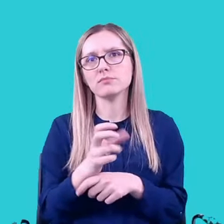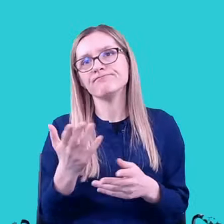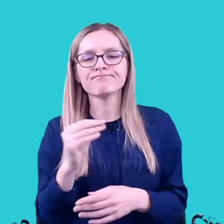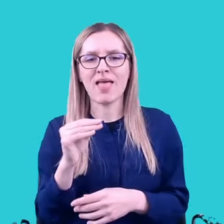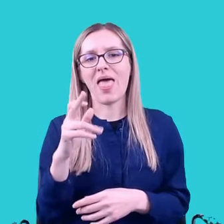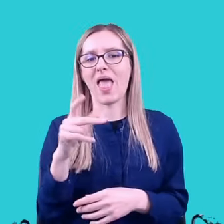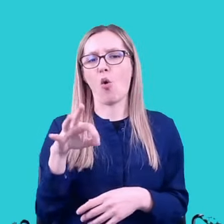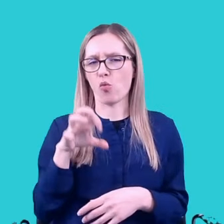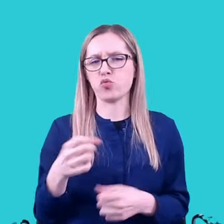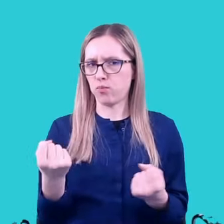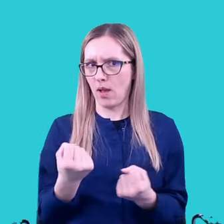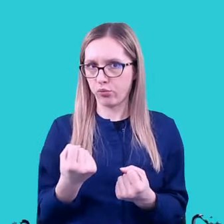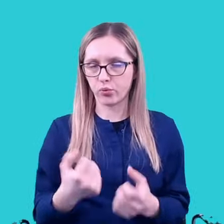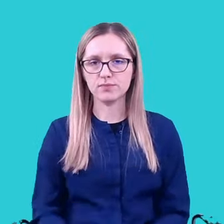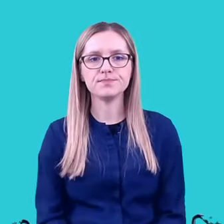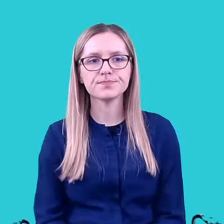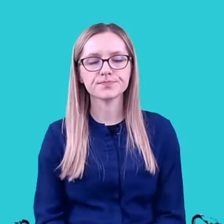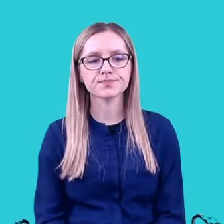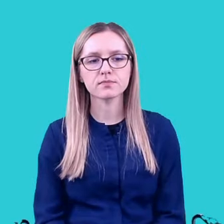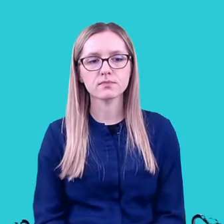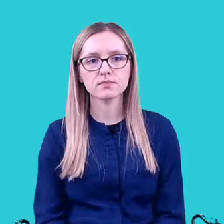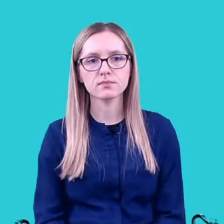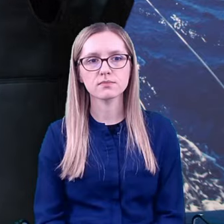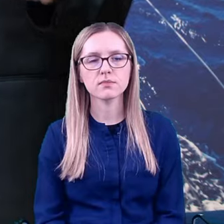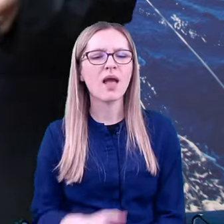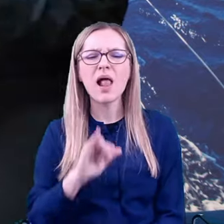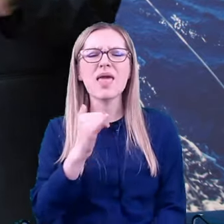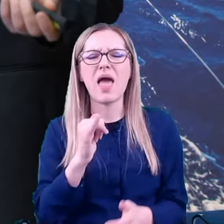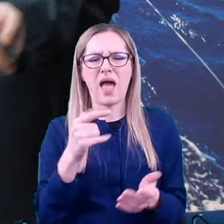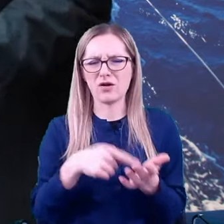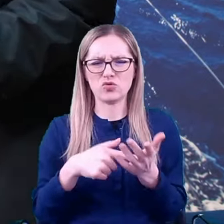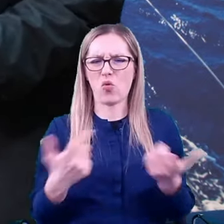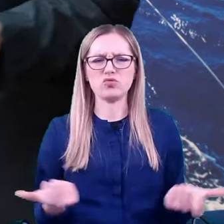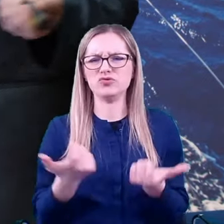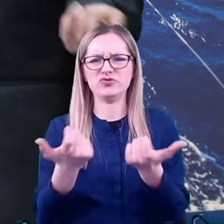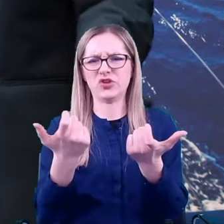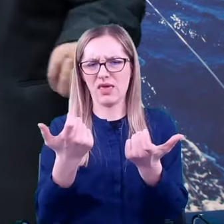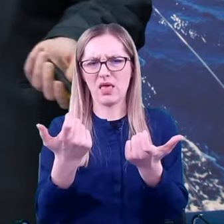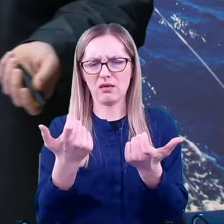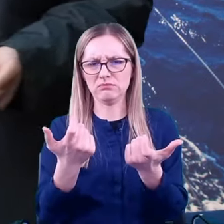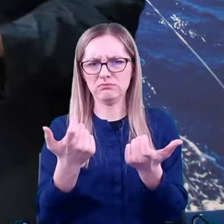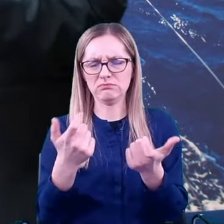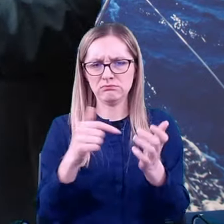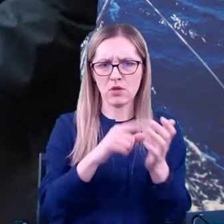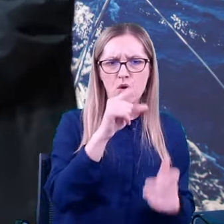But how is it that the polymer is only able to conduct protons?